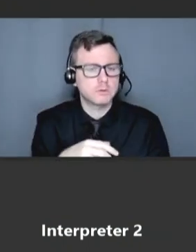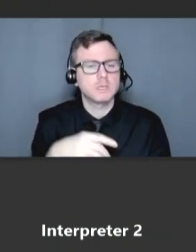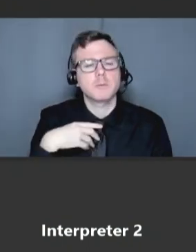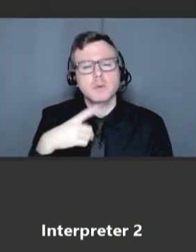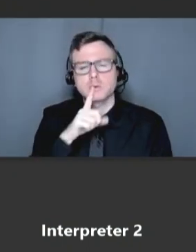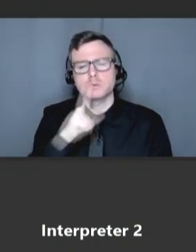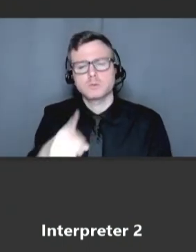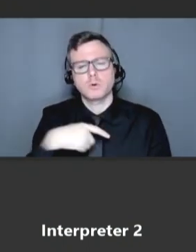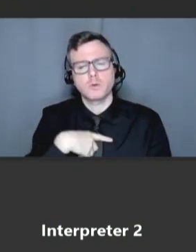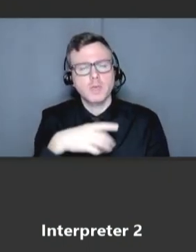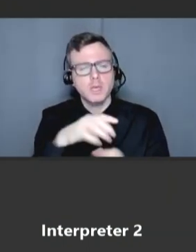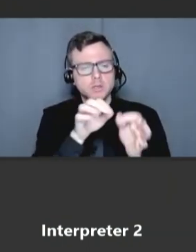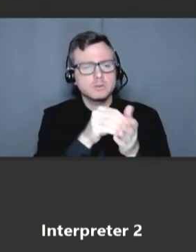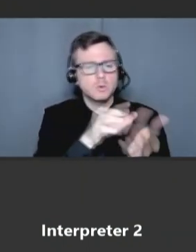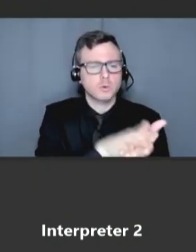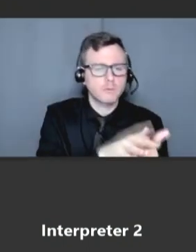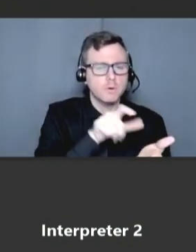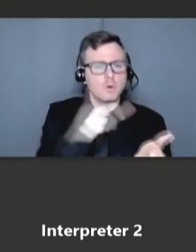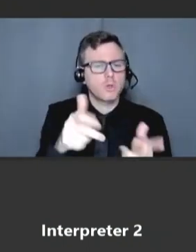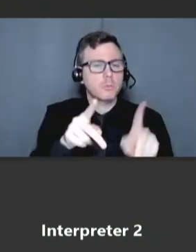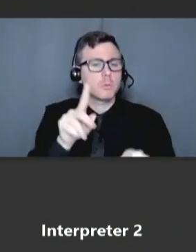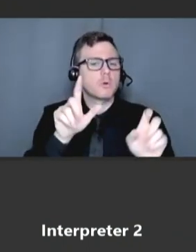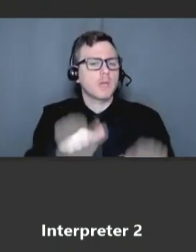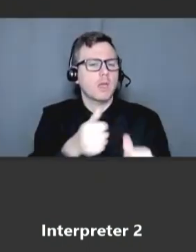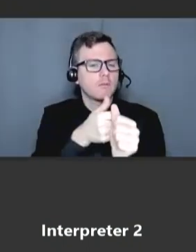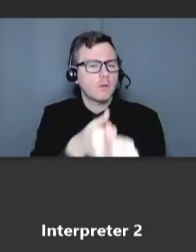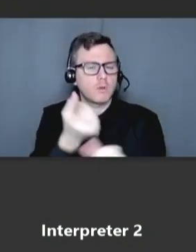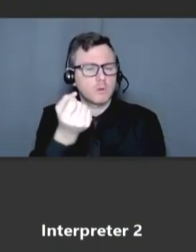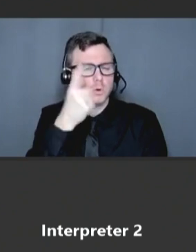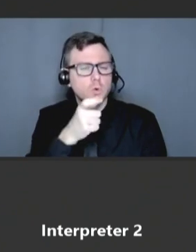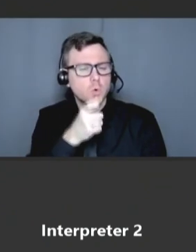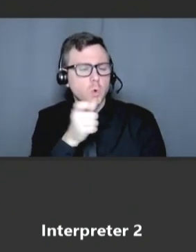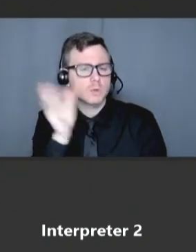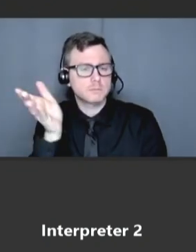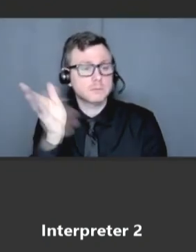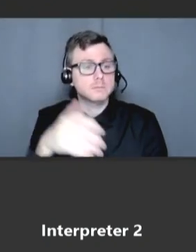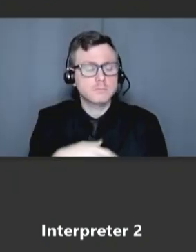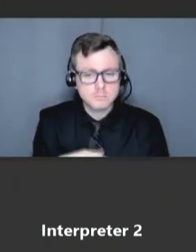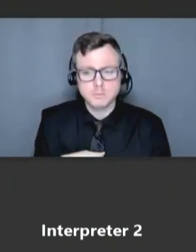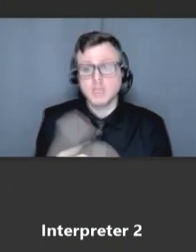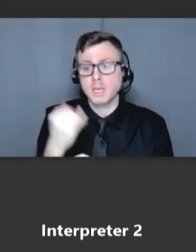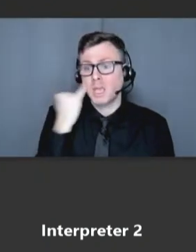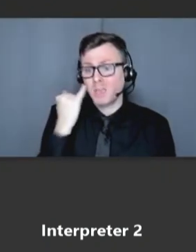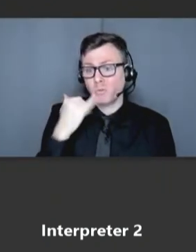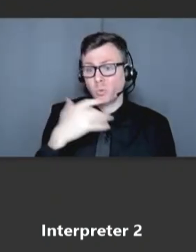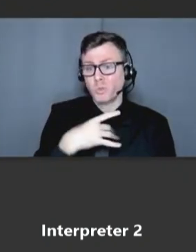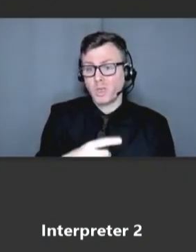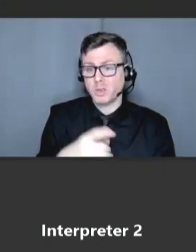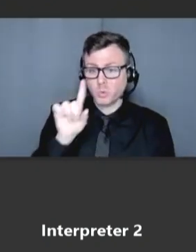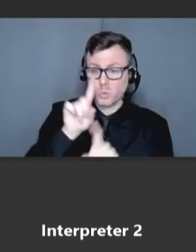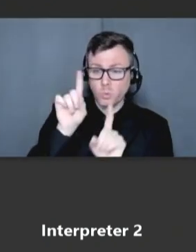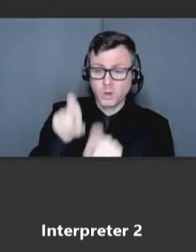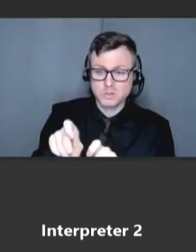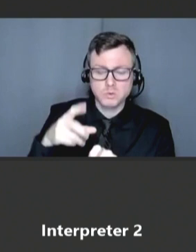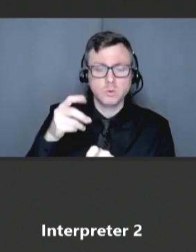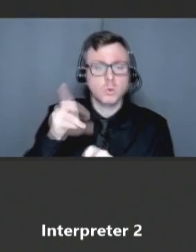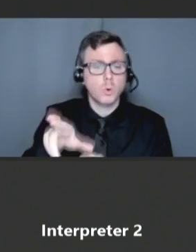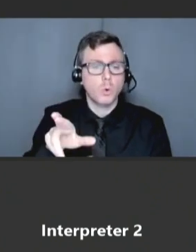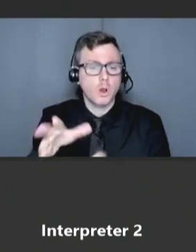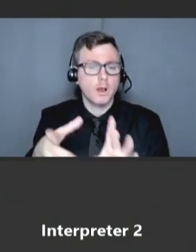Throughout the day, there will be opportunities for committee discussion. If you'd like to ask a question, or provide a comment, send me a message through the chat feature,